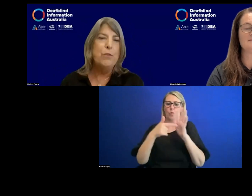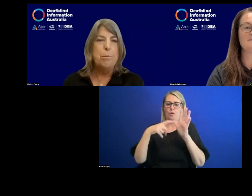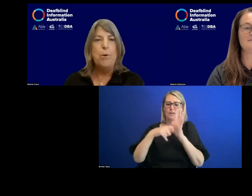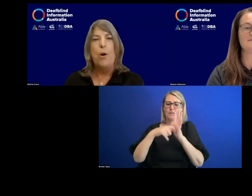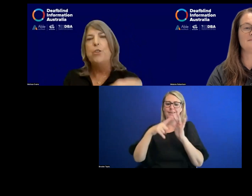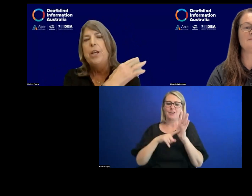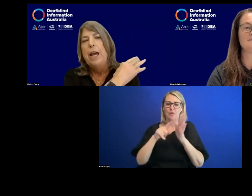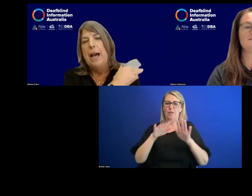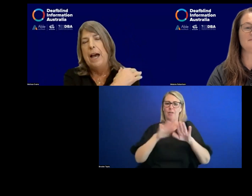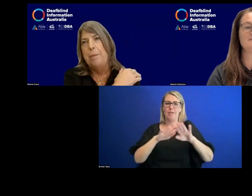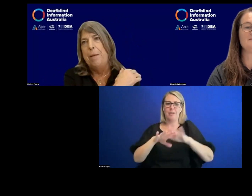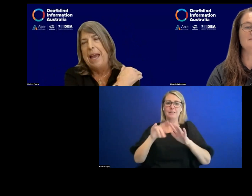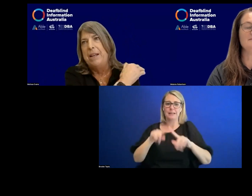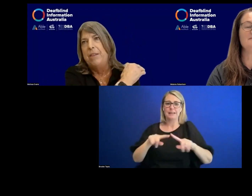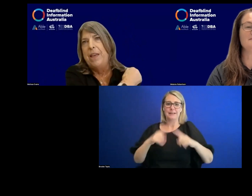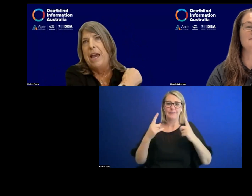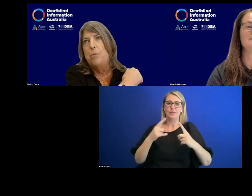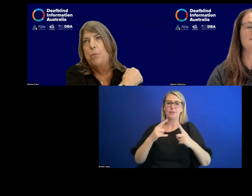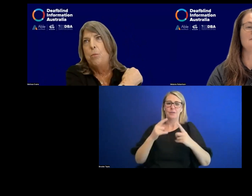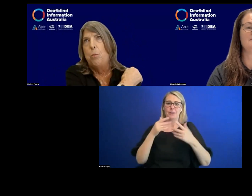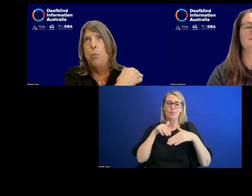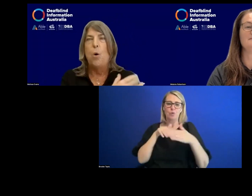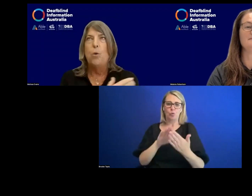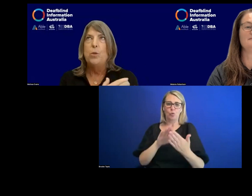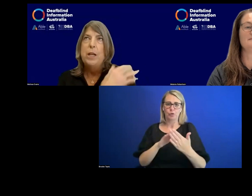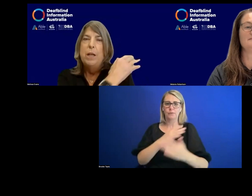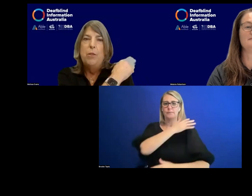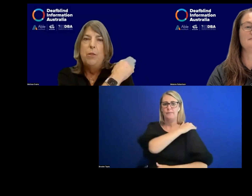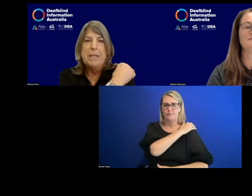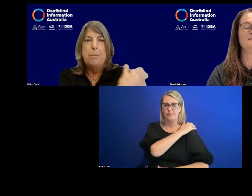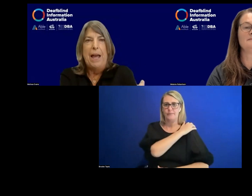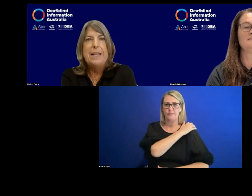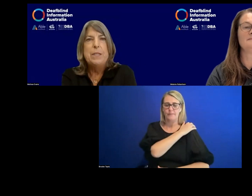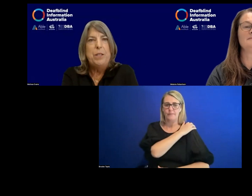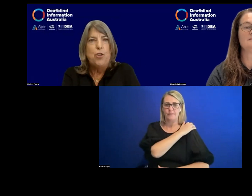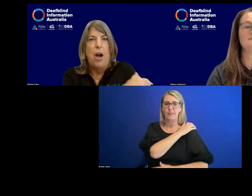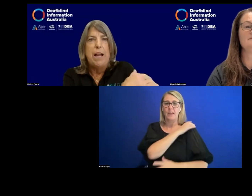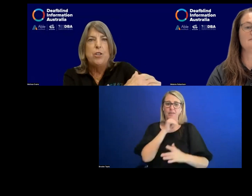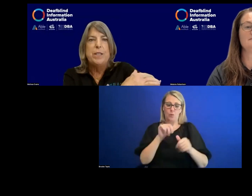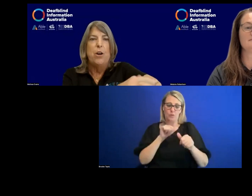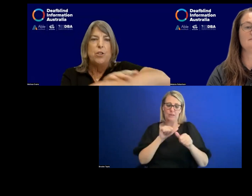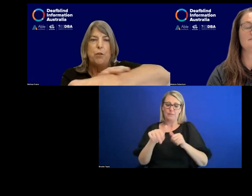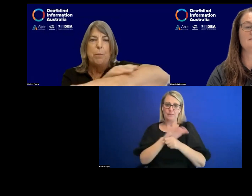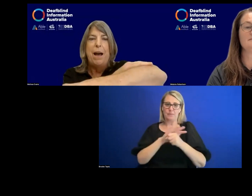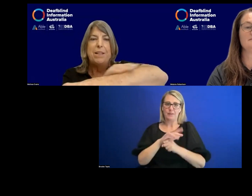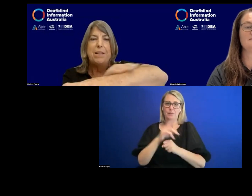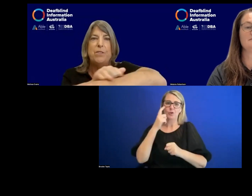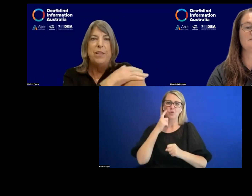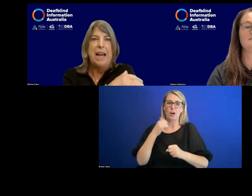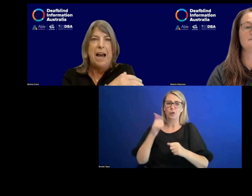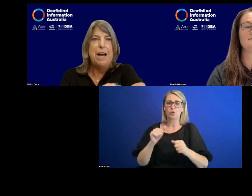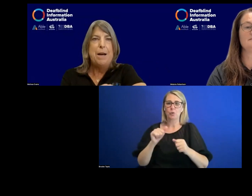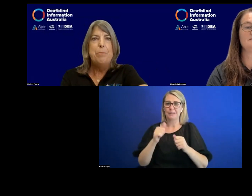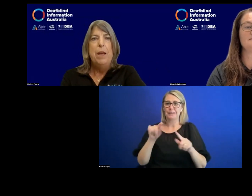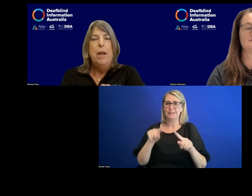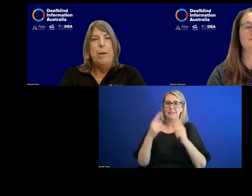different approach and that was the best place. We tried using it on different parts of the arm,